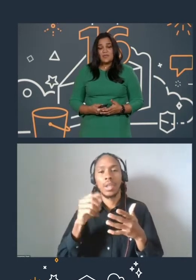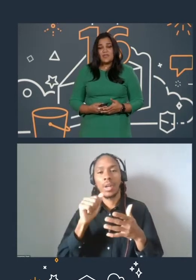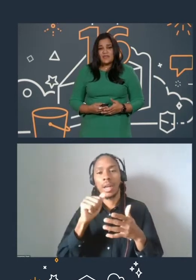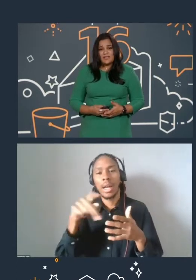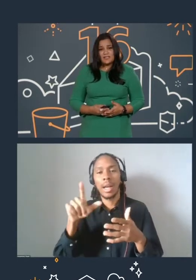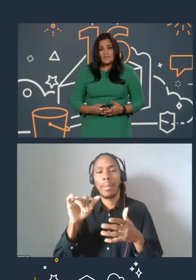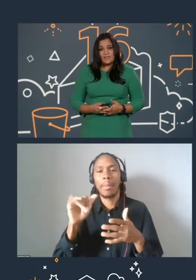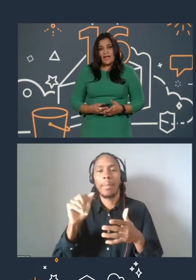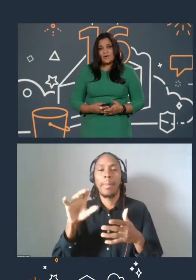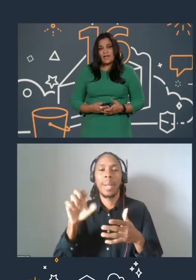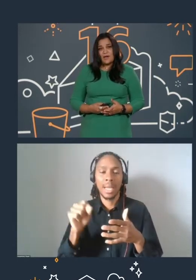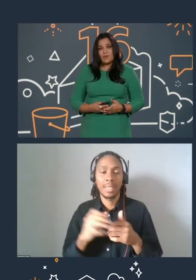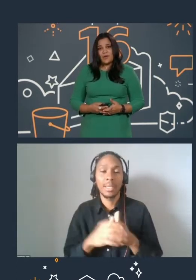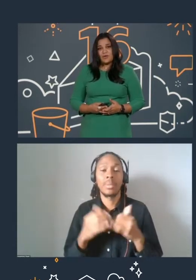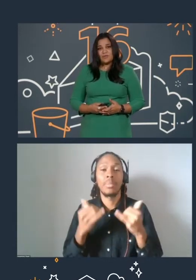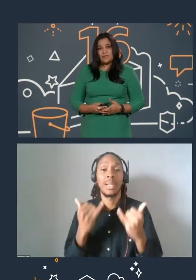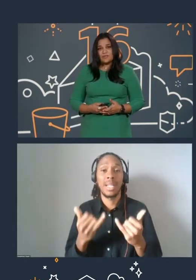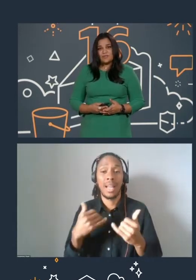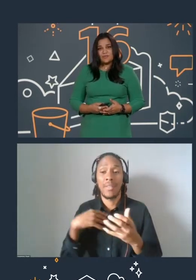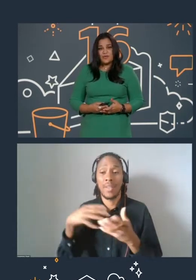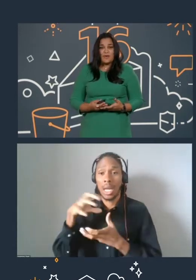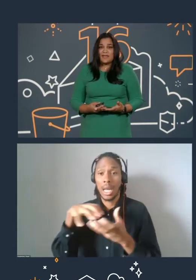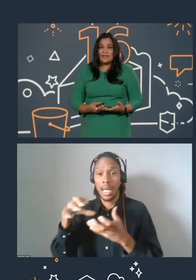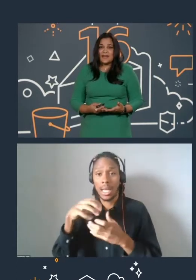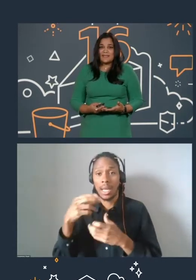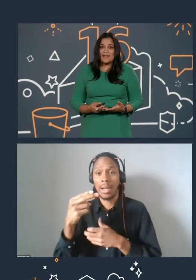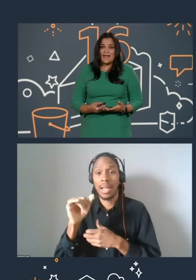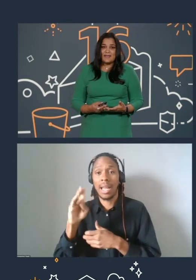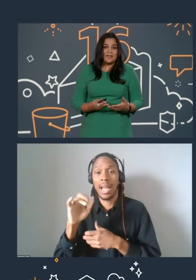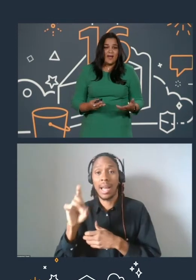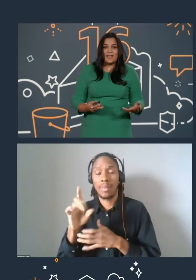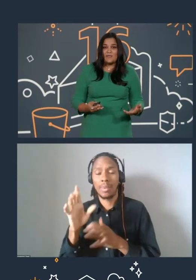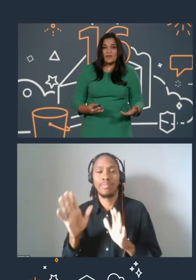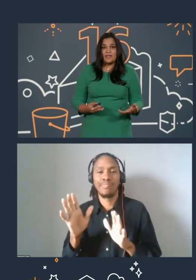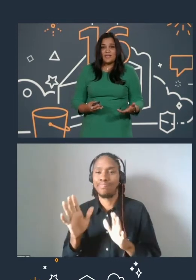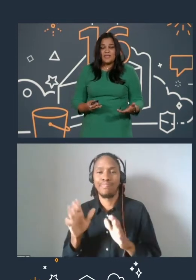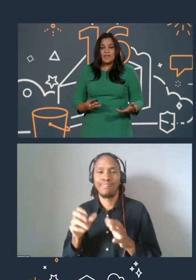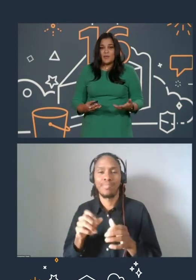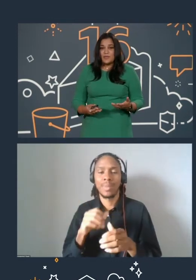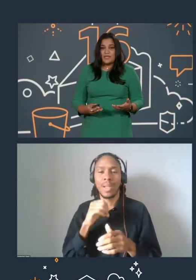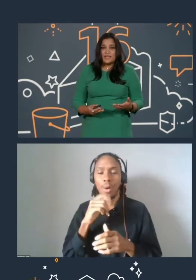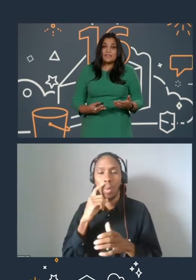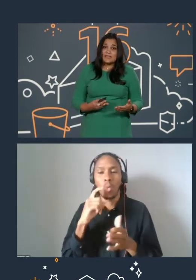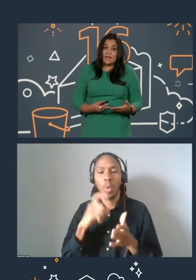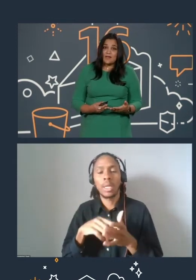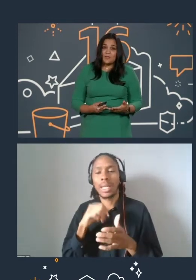But with the onset of cloud and hybrid models, we recognize that not every company is set up,